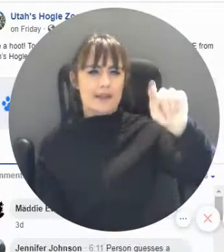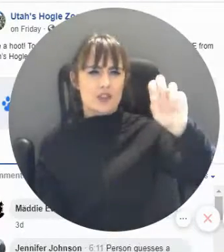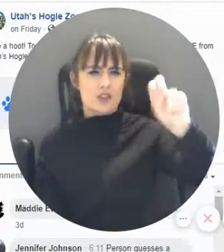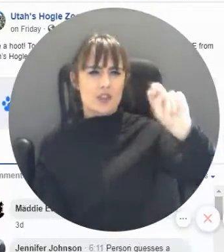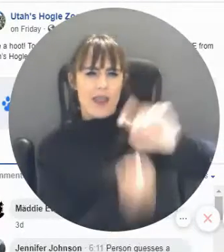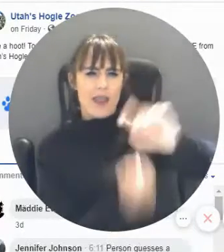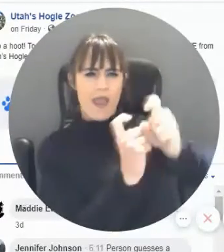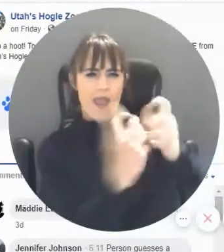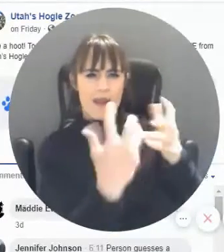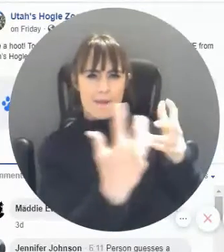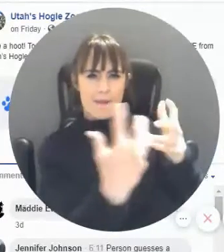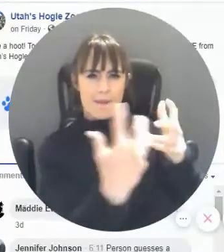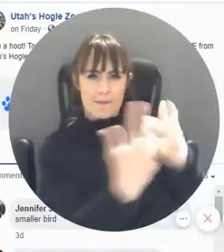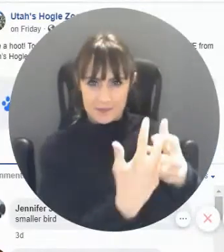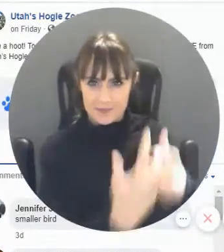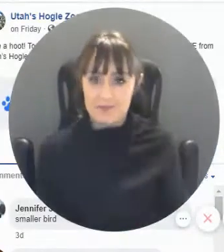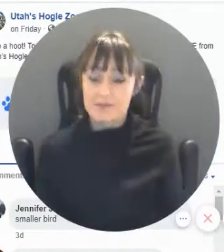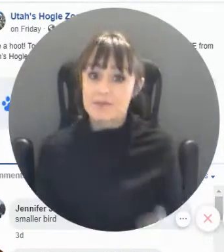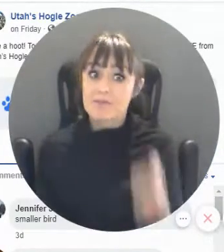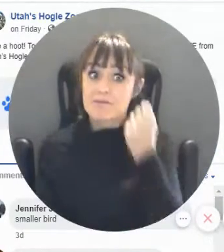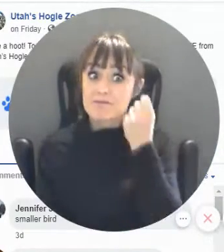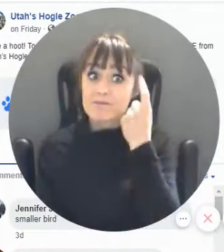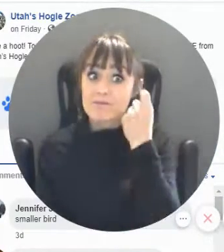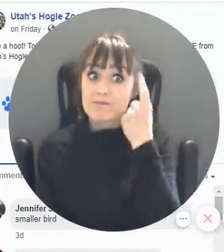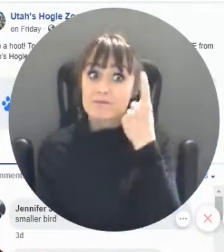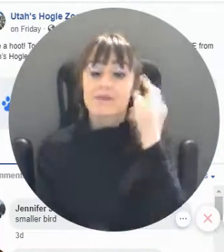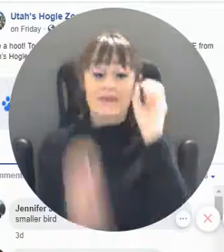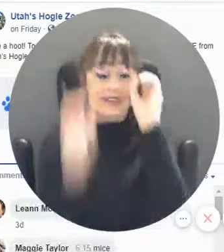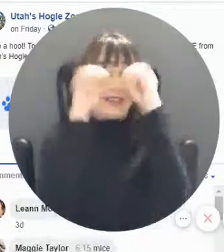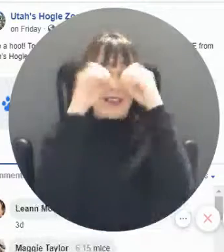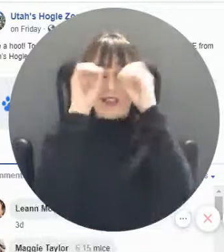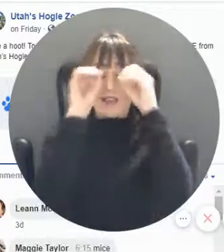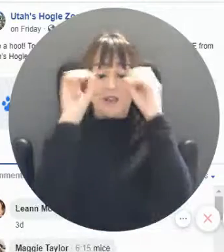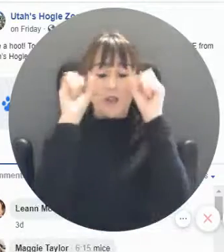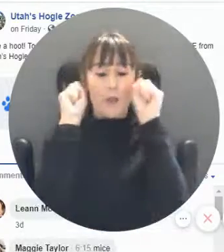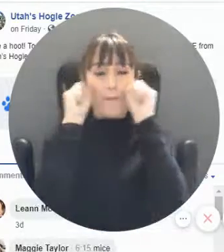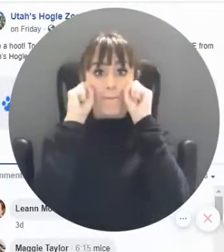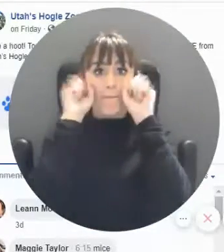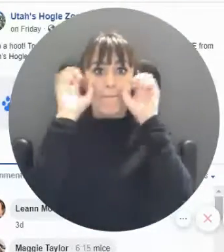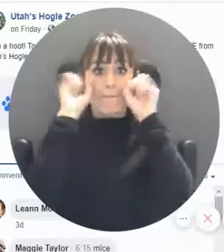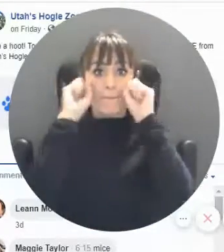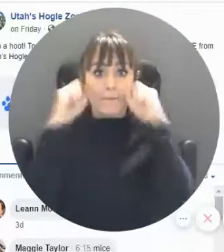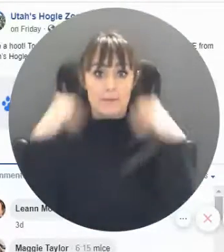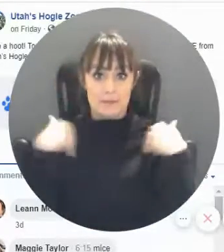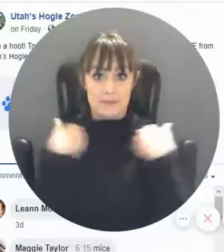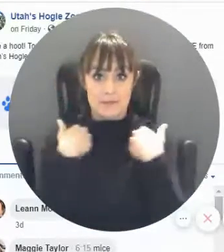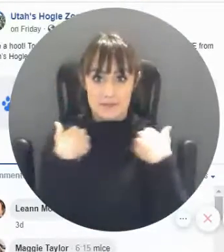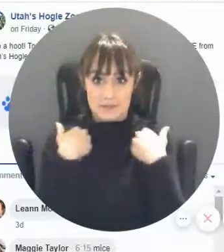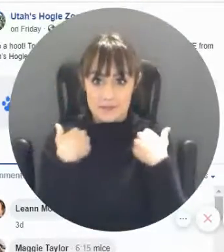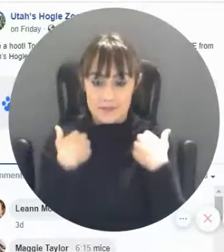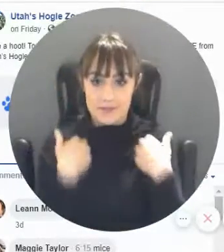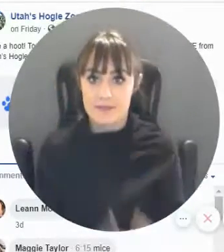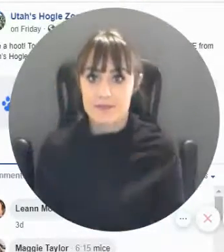So, owls are amazing hunters. While hawks and falcons typically hunt wit their eye sight